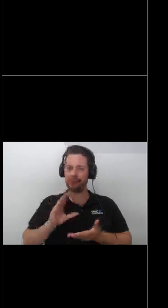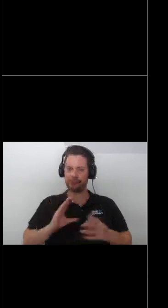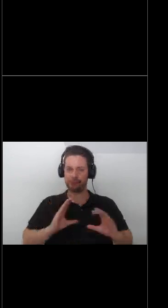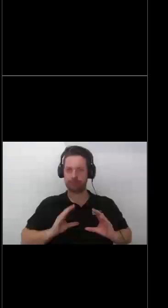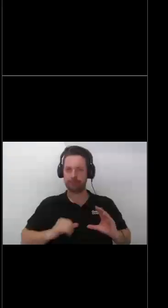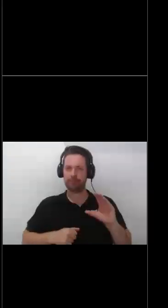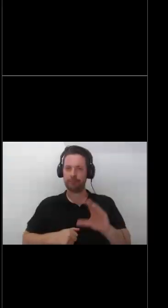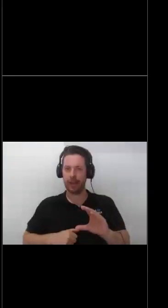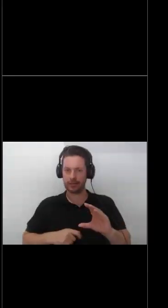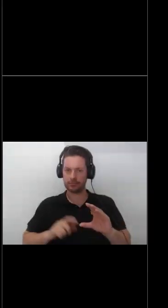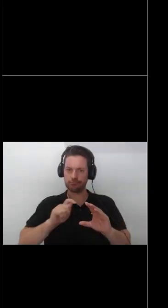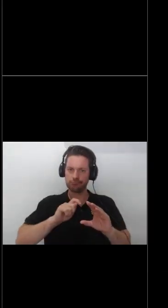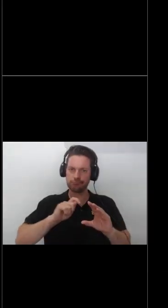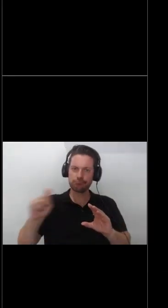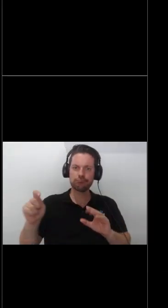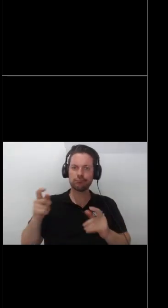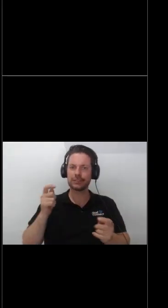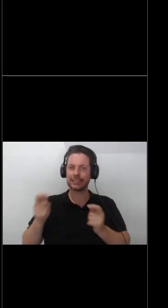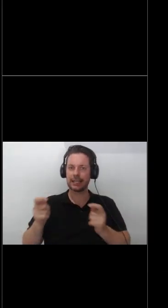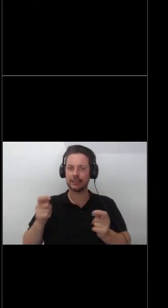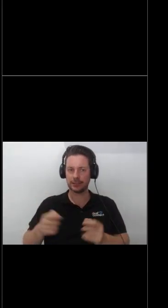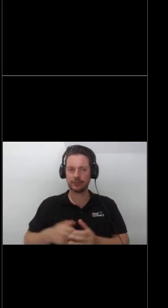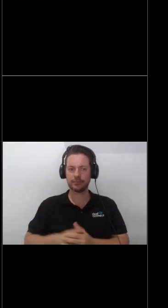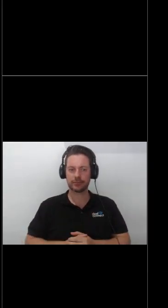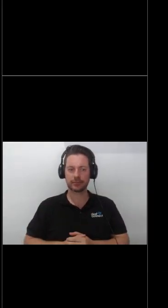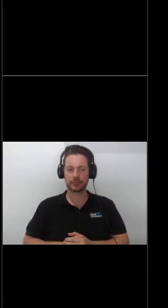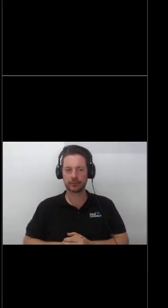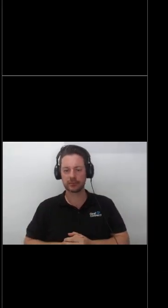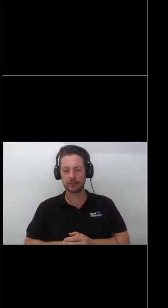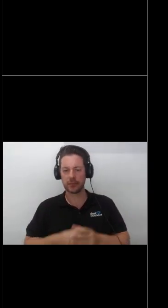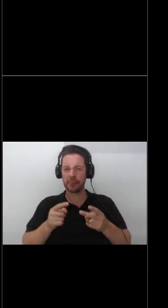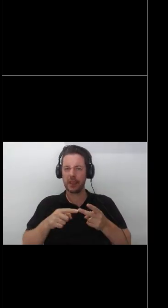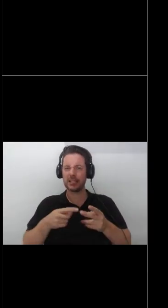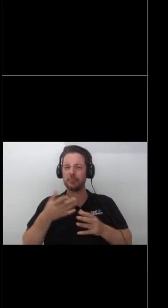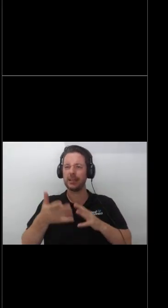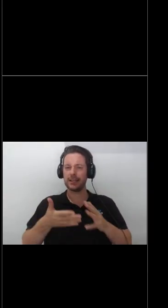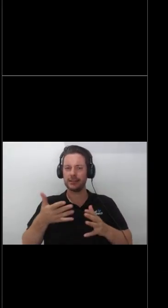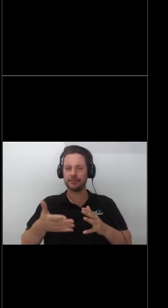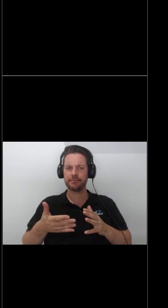A Essentially, this just basically means whether or not